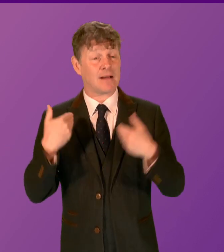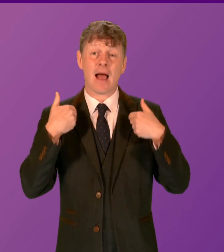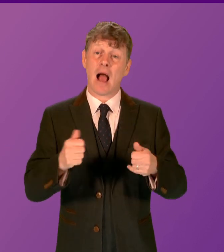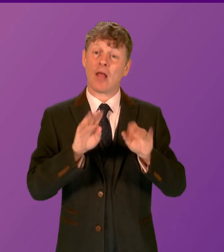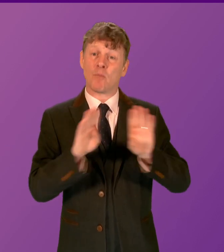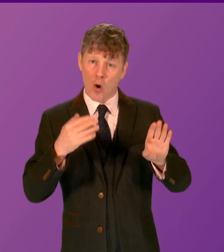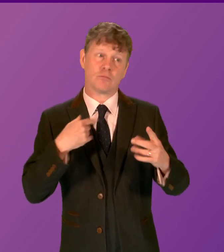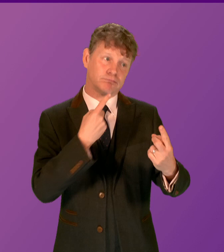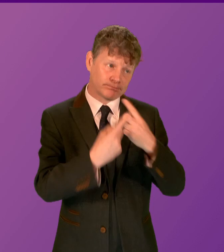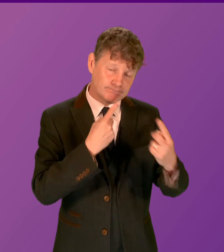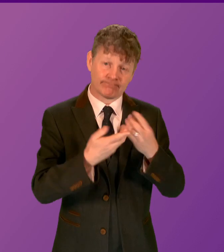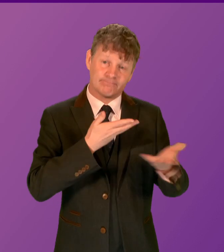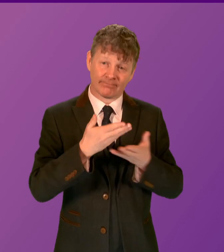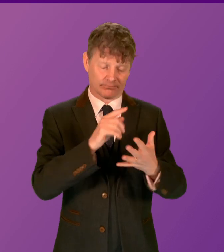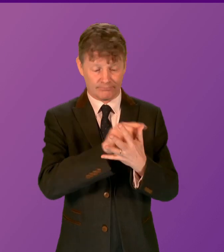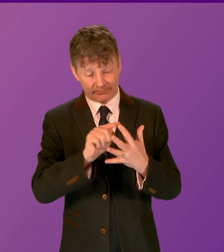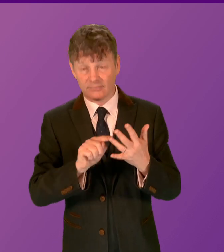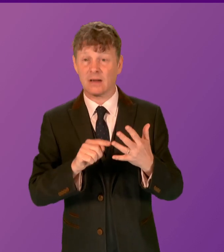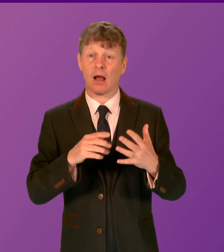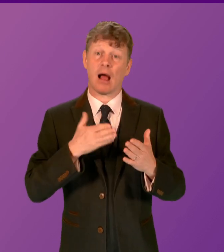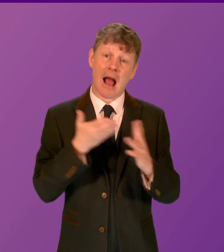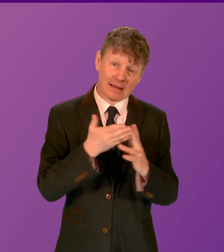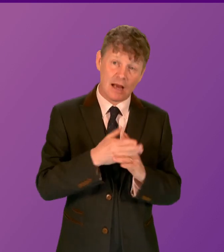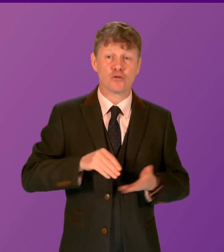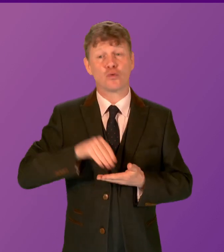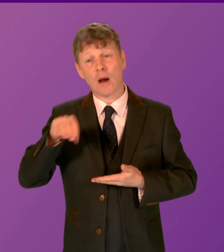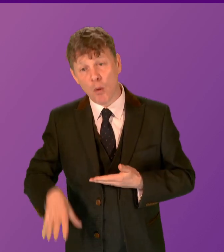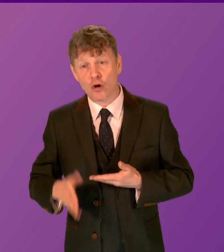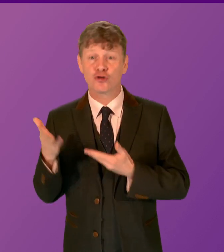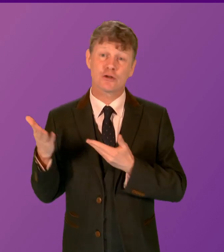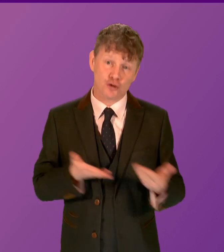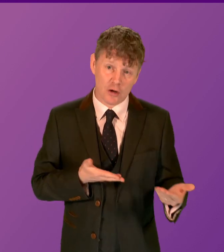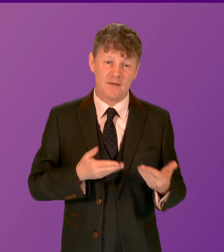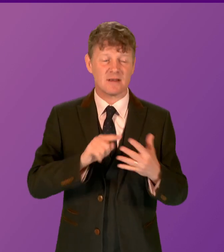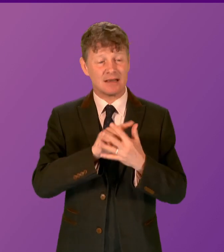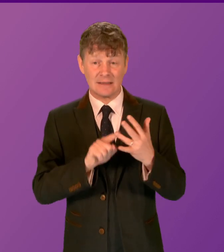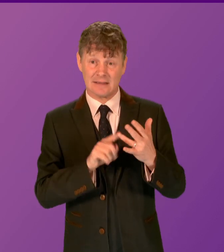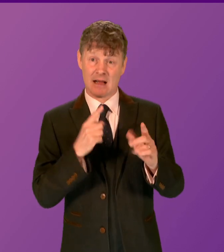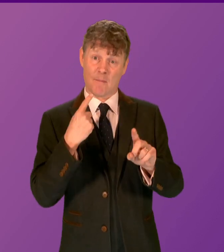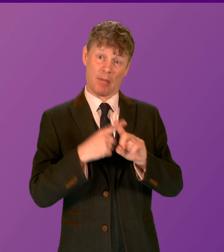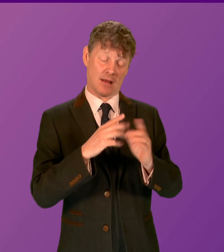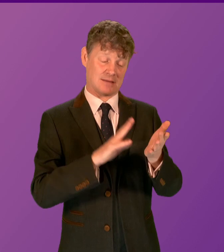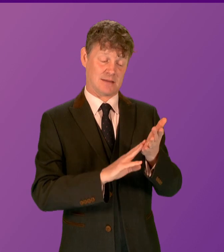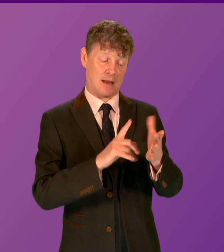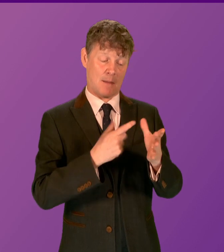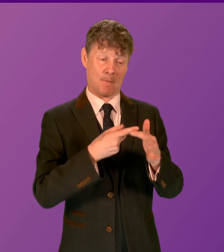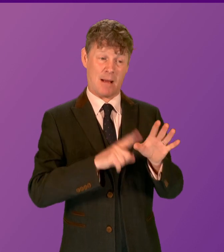that affect abortion and access to abortion services, and on some of the issues that Gillian Mackay raised, in which Carol Mochan might have an interest, in relation to later-term